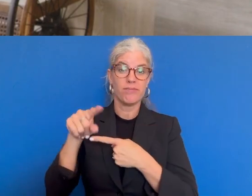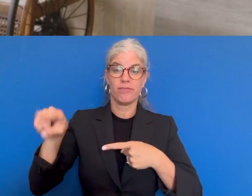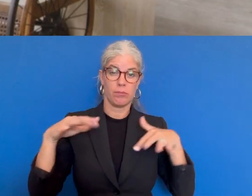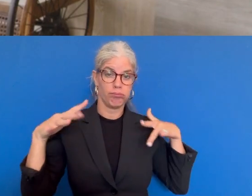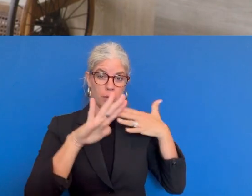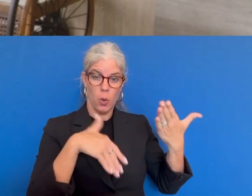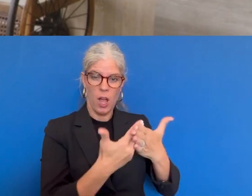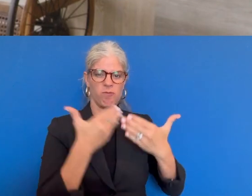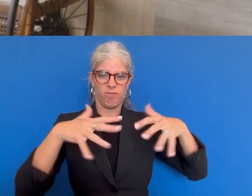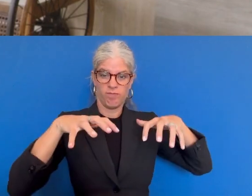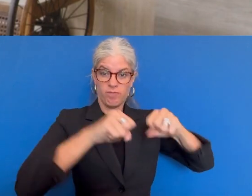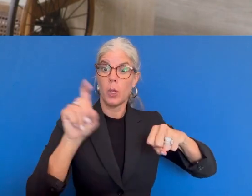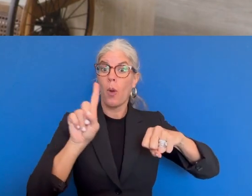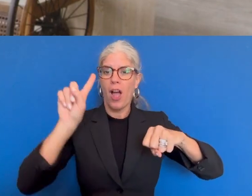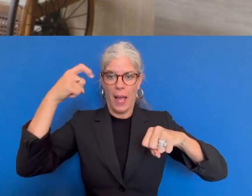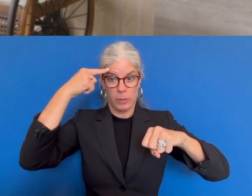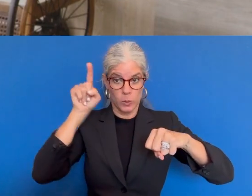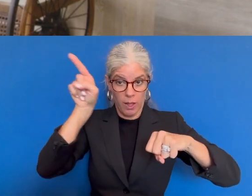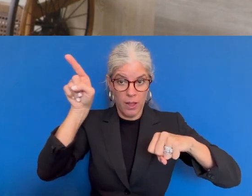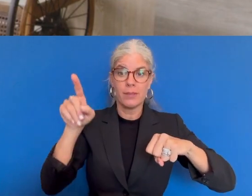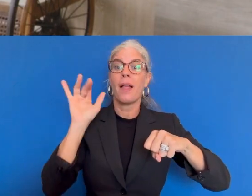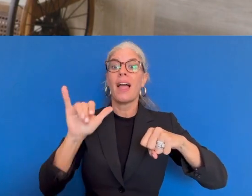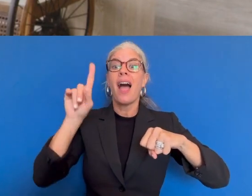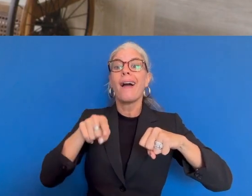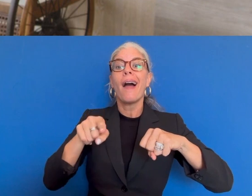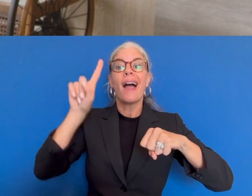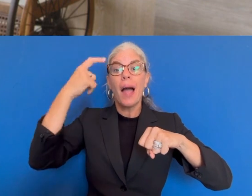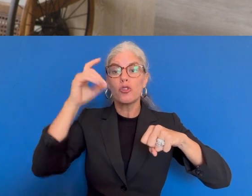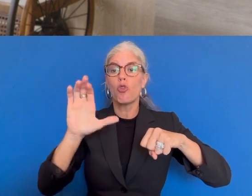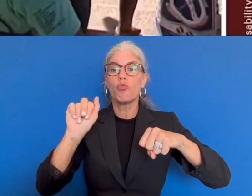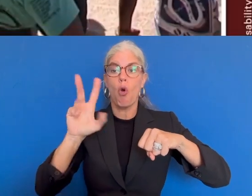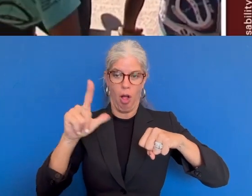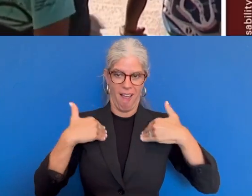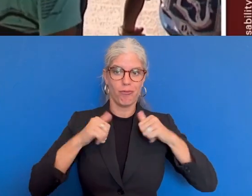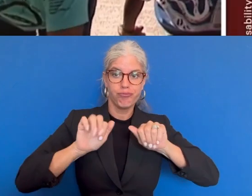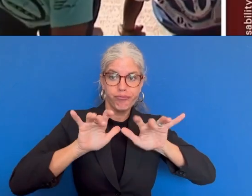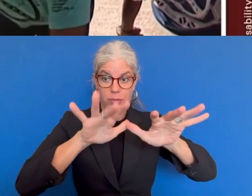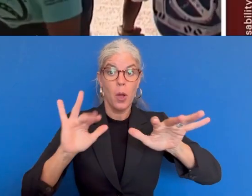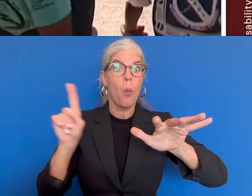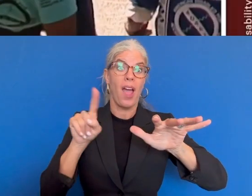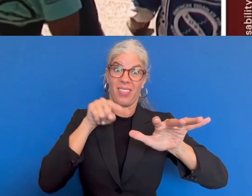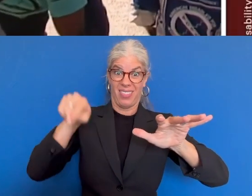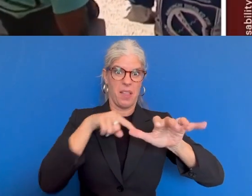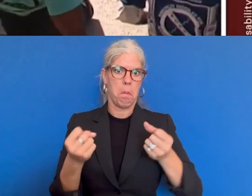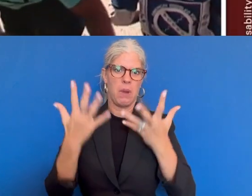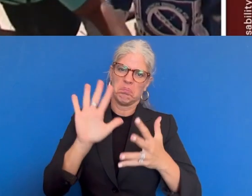arrived and conducted sit-ins in the Capitol, followed by the Capitol Crawl, where more than 60 people got out of their chairs